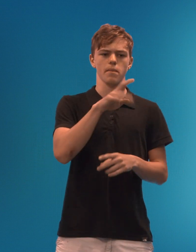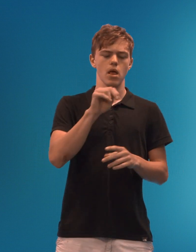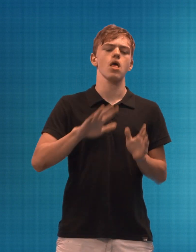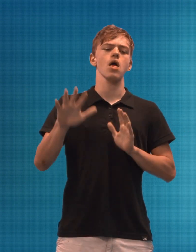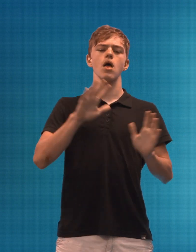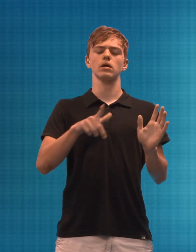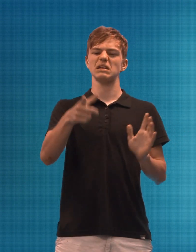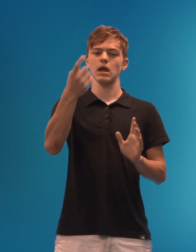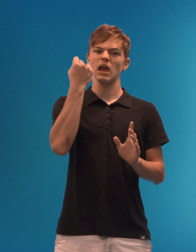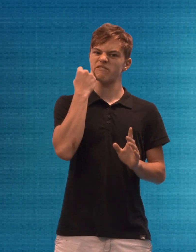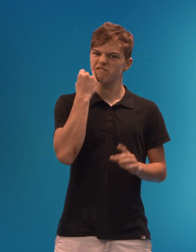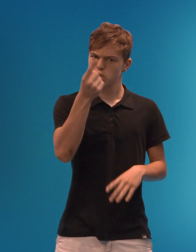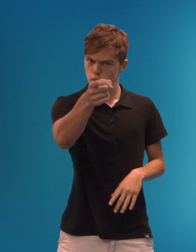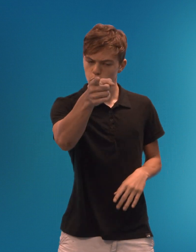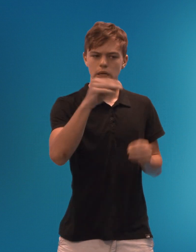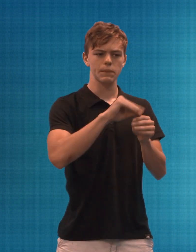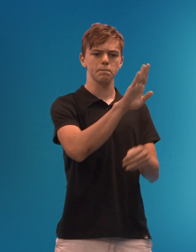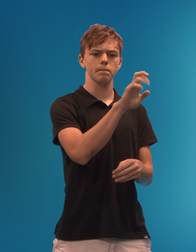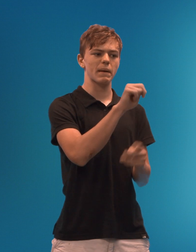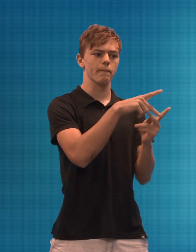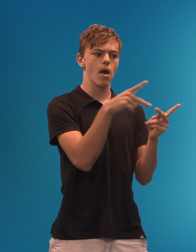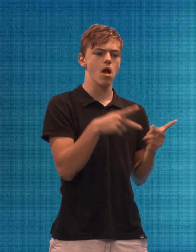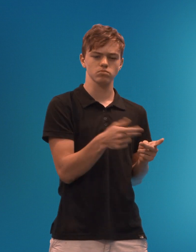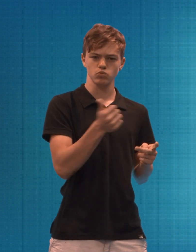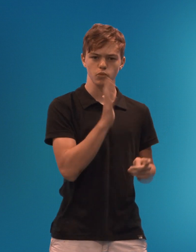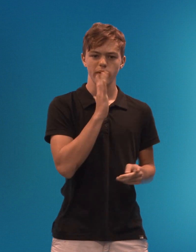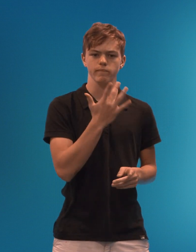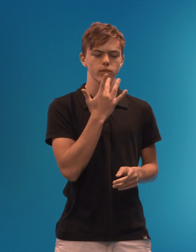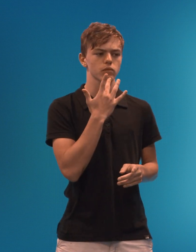Such a different experience for Ben. Let's say that you were in Ben's place.